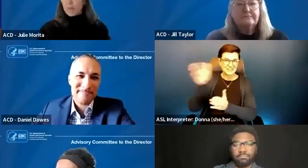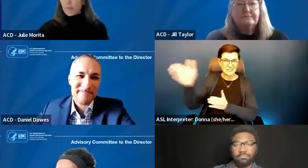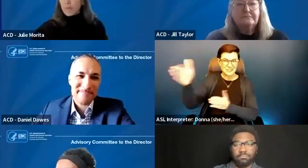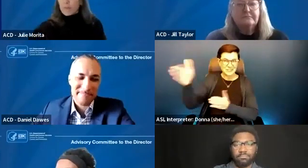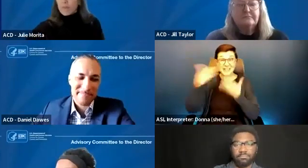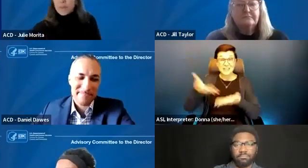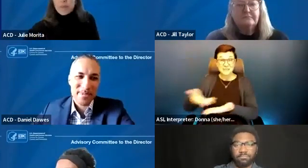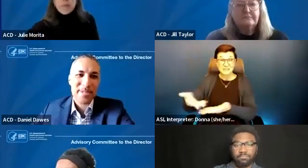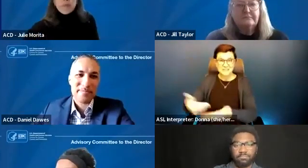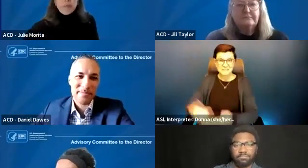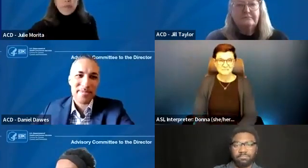Well, thanks again.